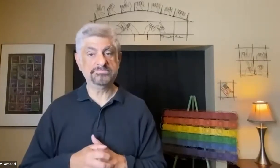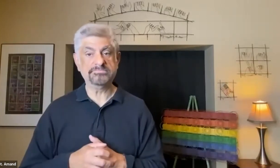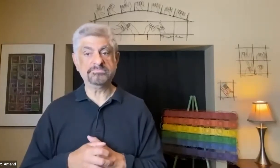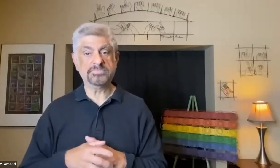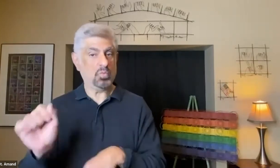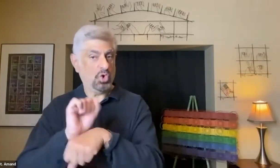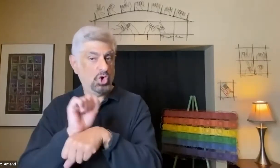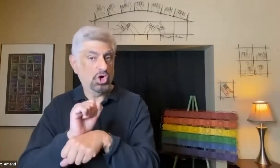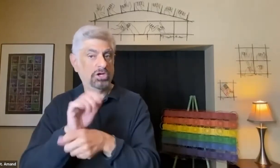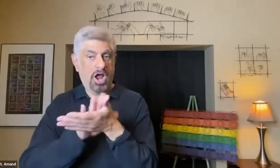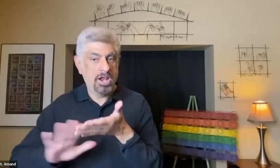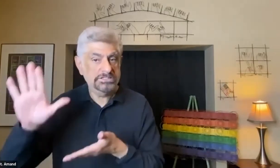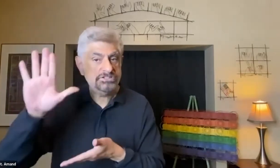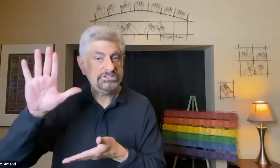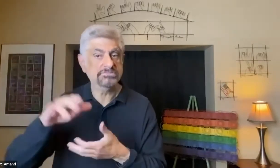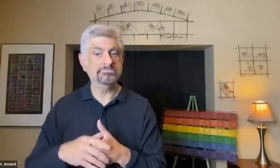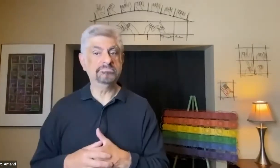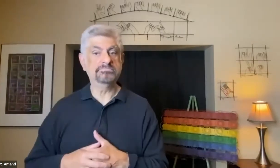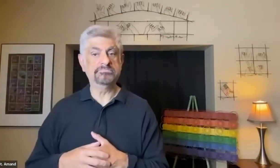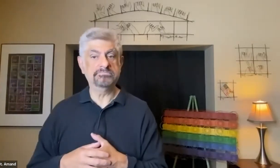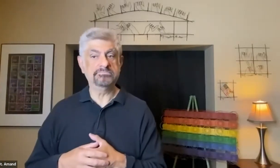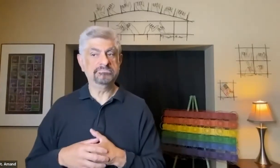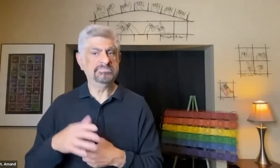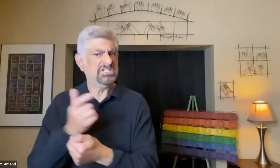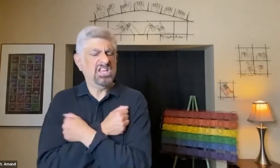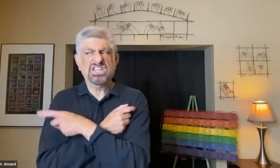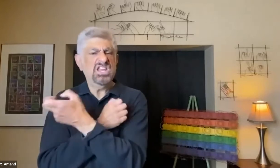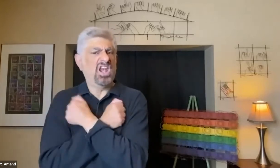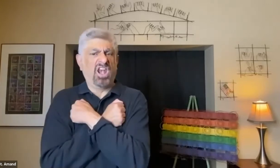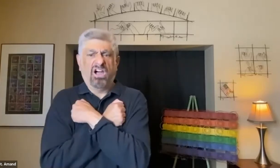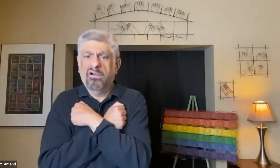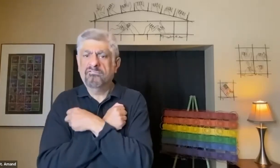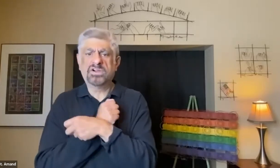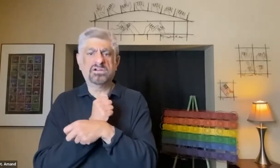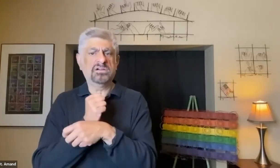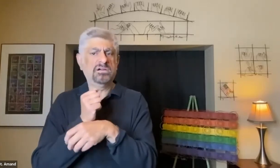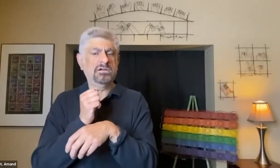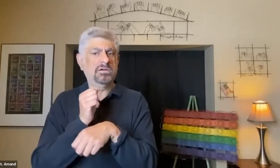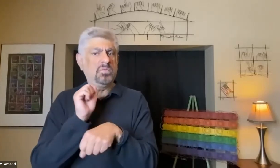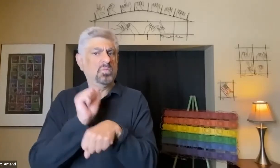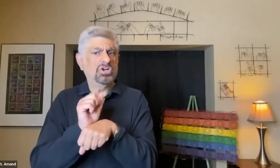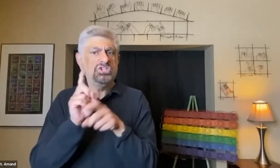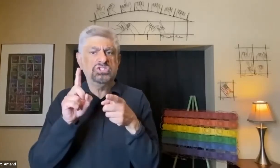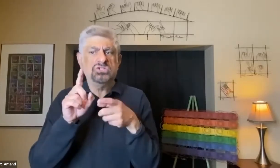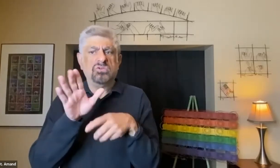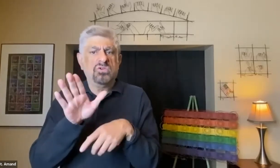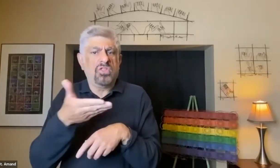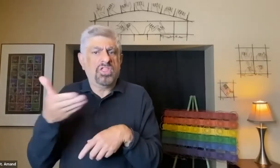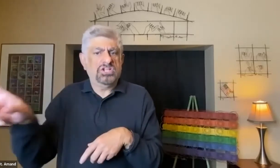Also his family, too. He had pictures of them, his work in college, and he just loved,